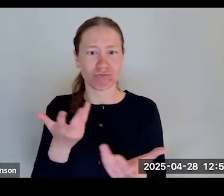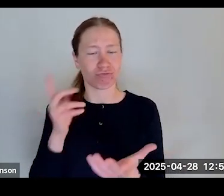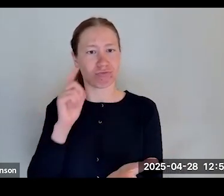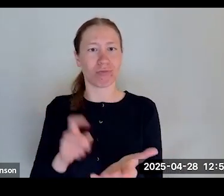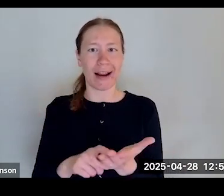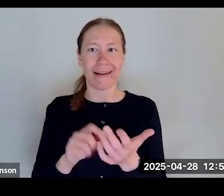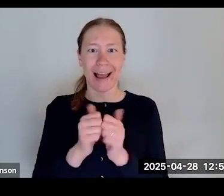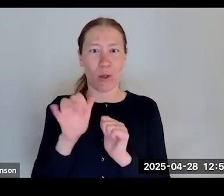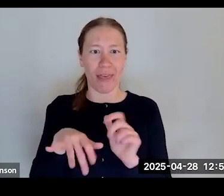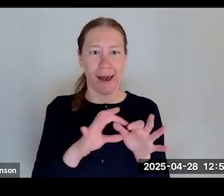between all of these factors.